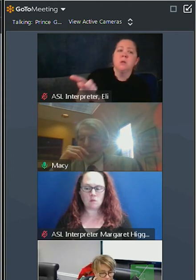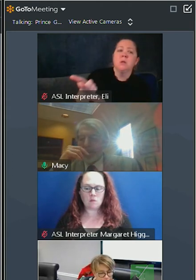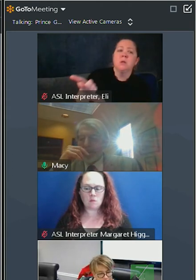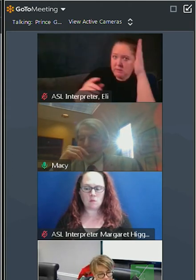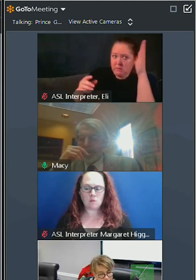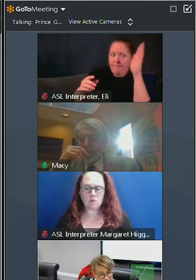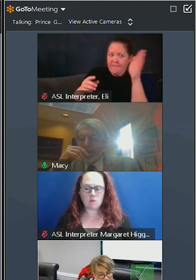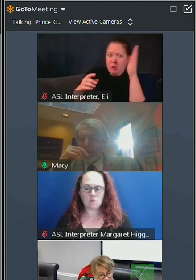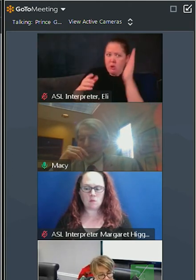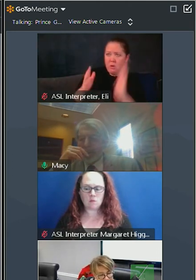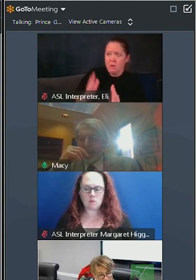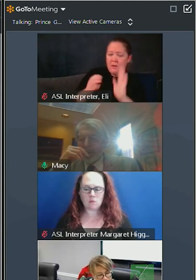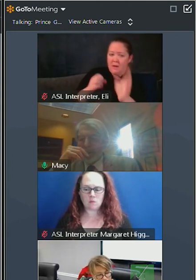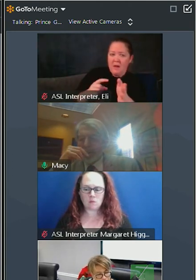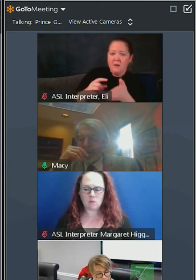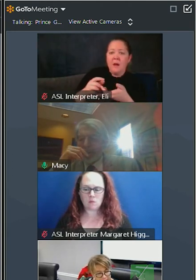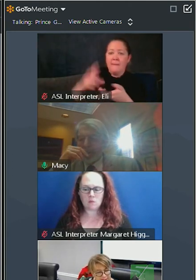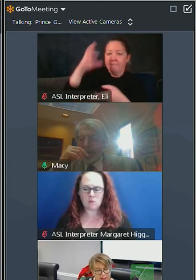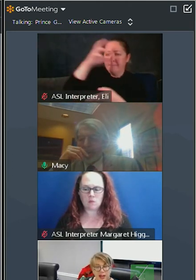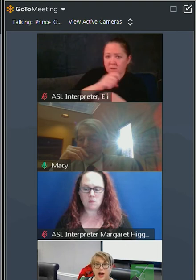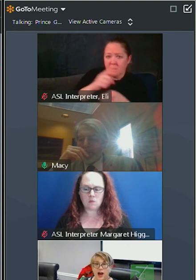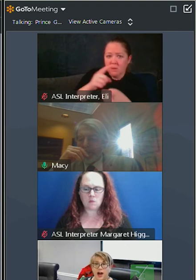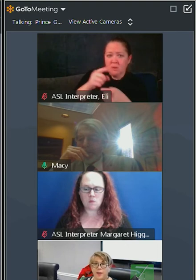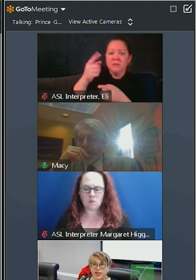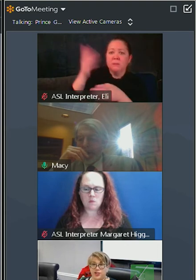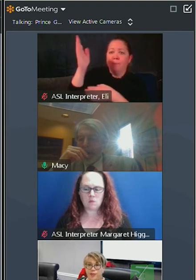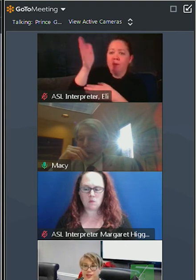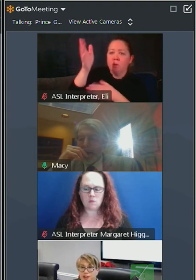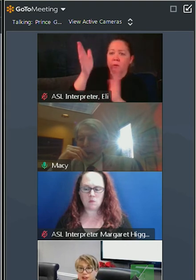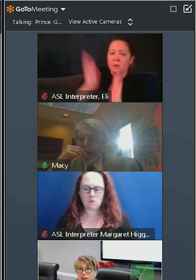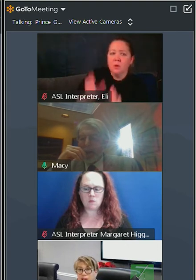I was remiss with the speaker who requested the interpreter.